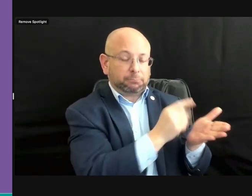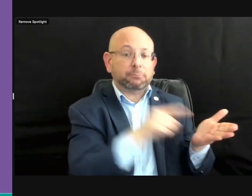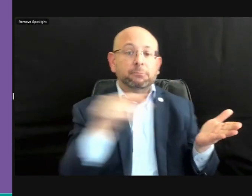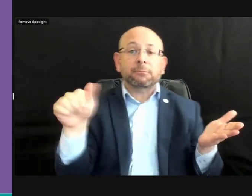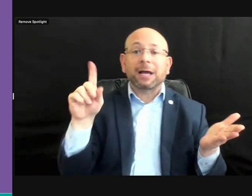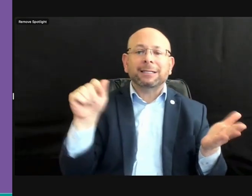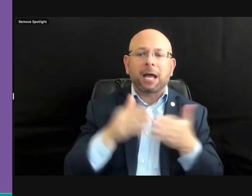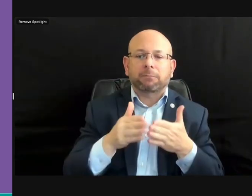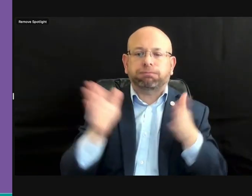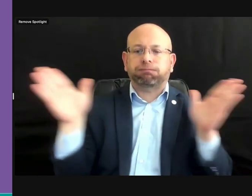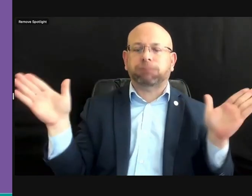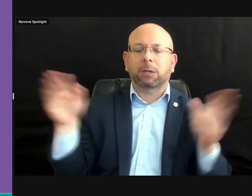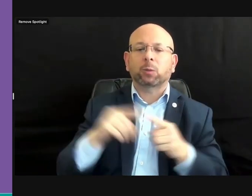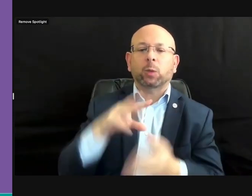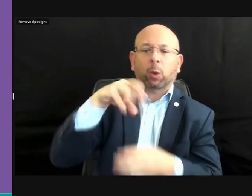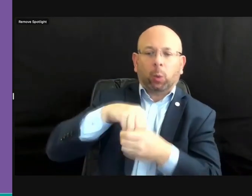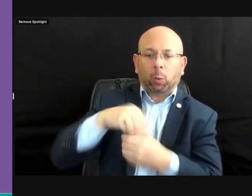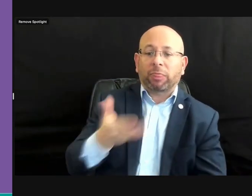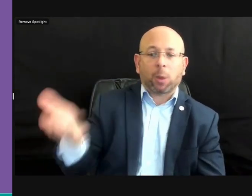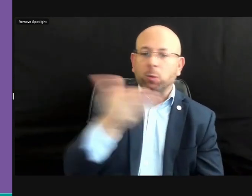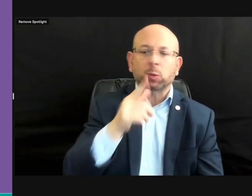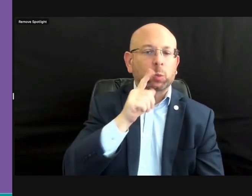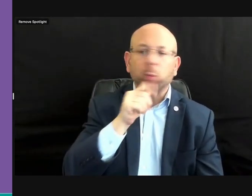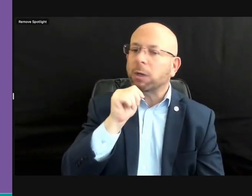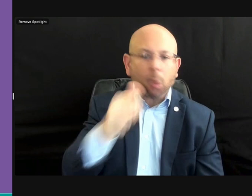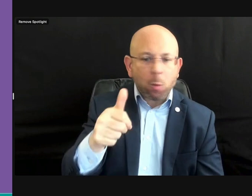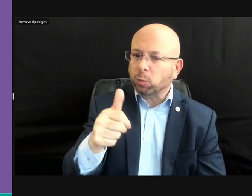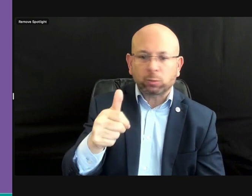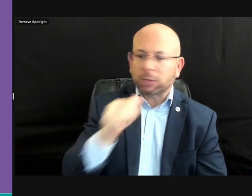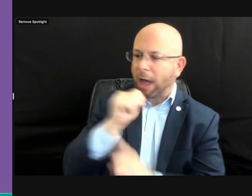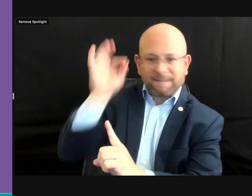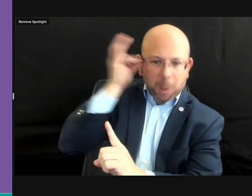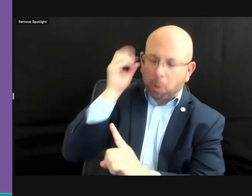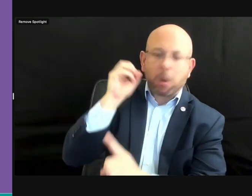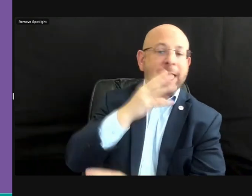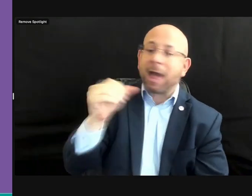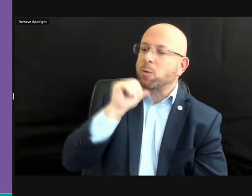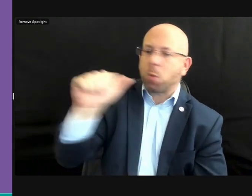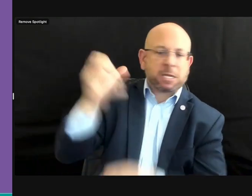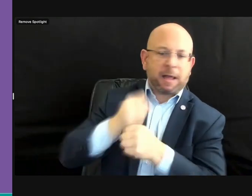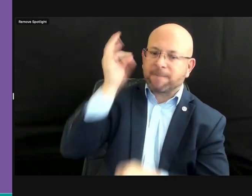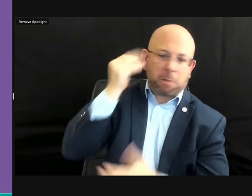The ADA has a broader scope that applies to those who aren't a federal agency and those who